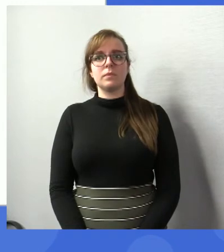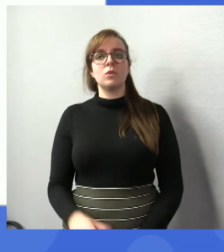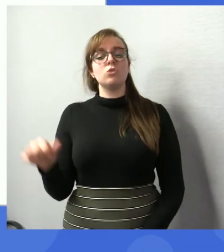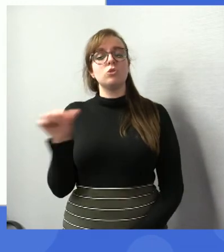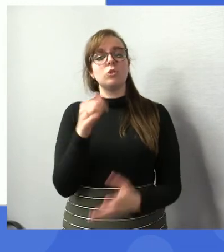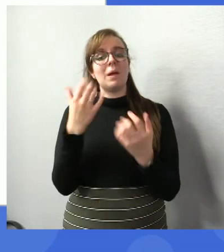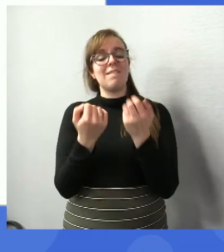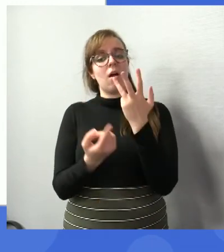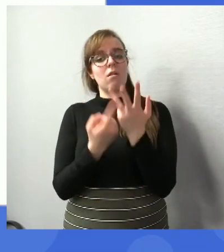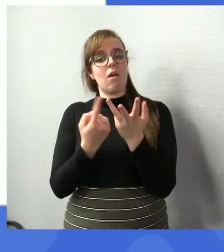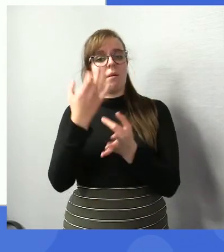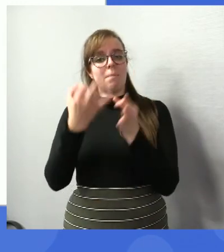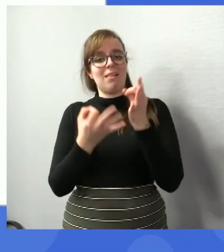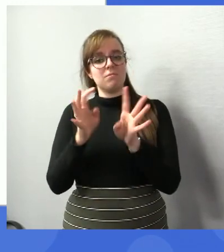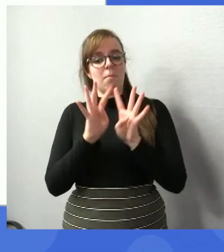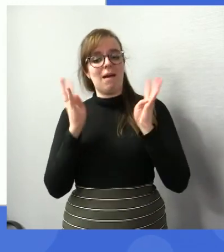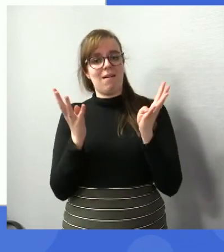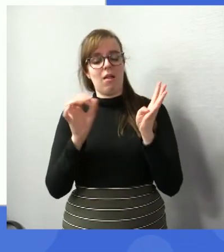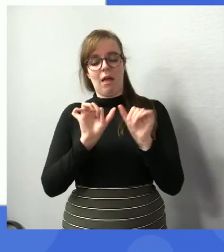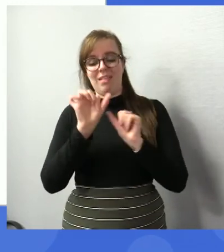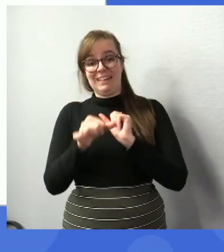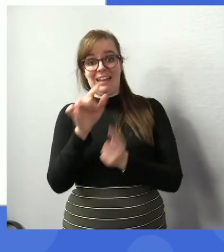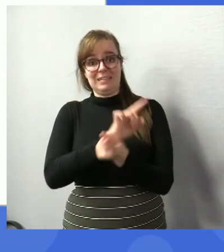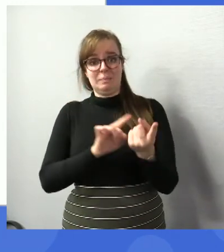another political panel at the next meeting where the assembly members set